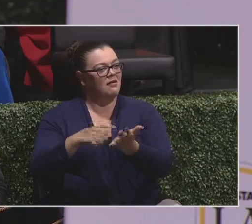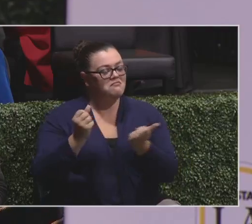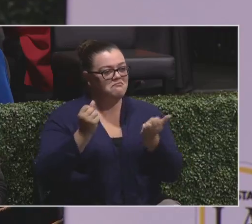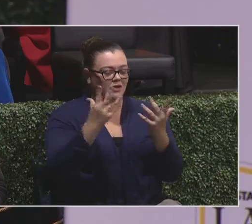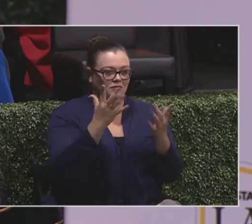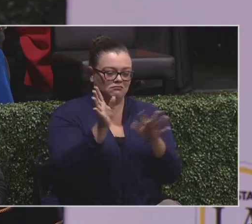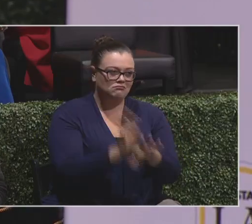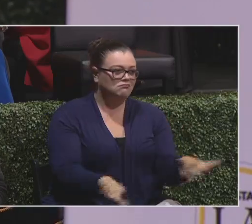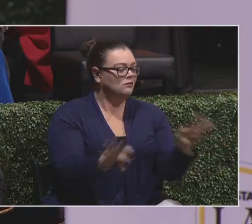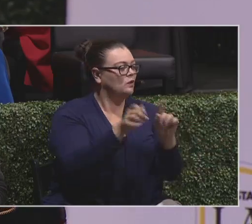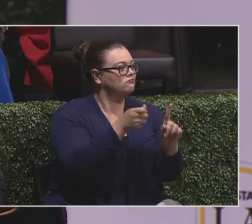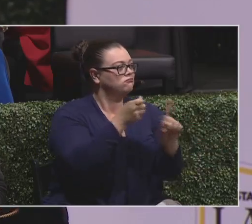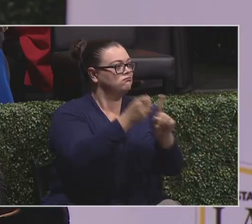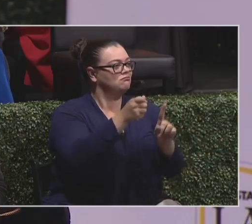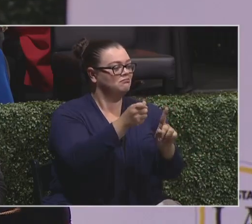THIS IS A BIG CHAPTER IN THE STORY OF YOUR LIFE.